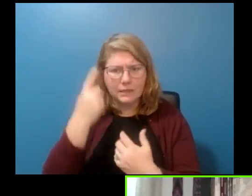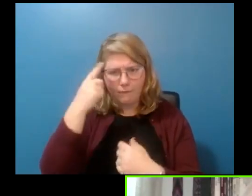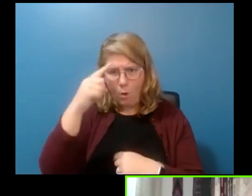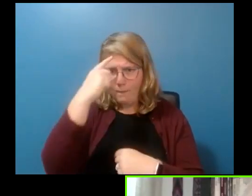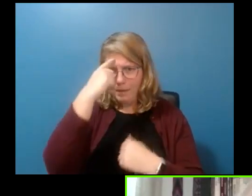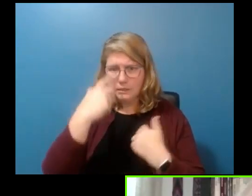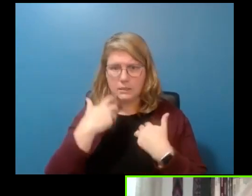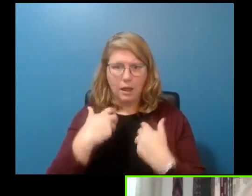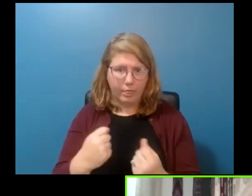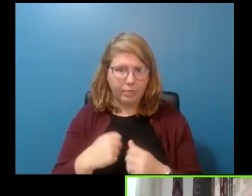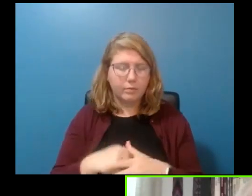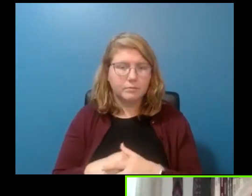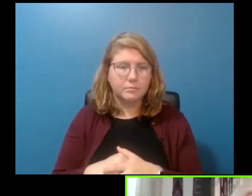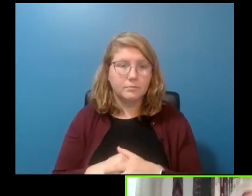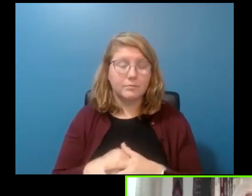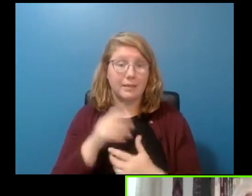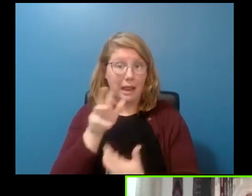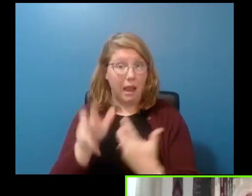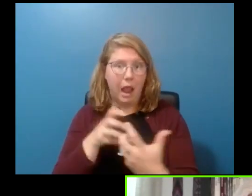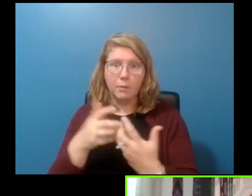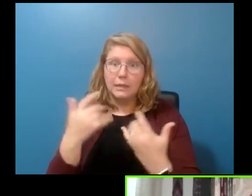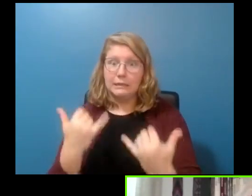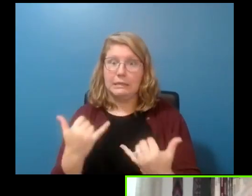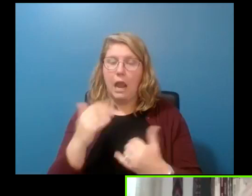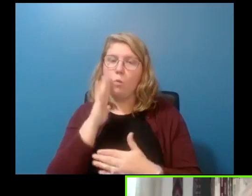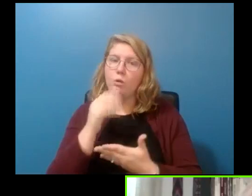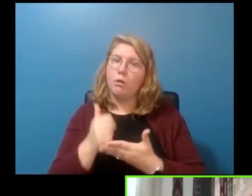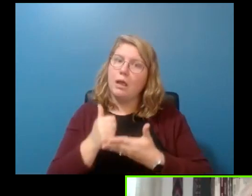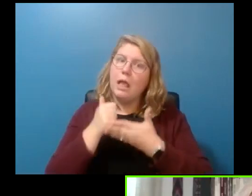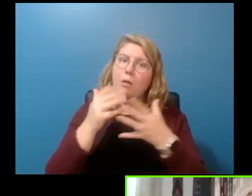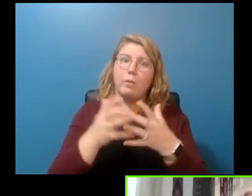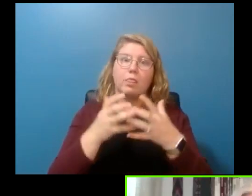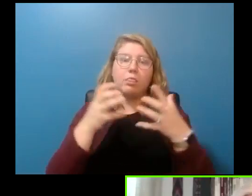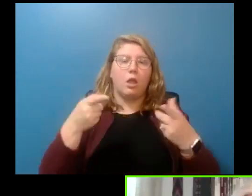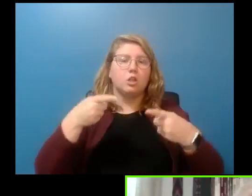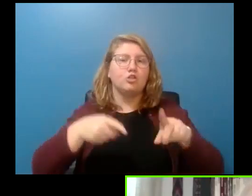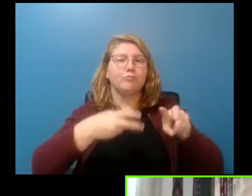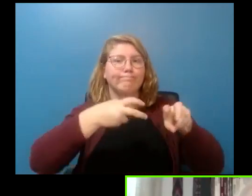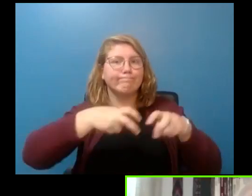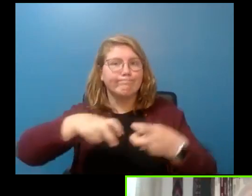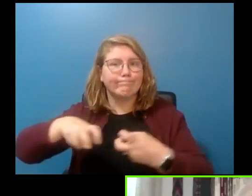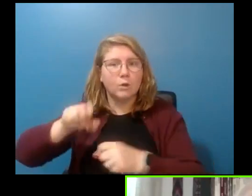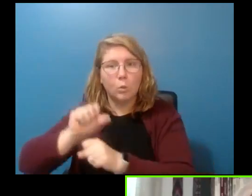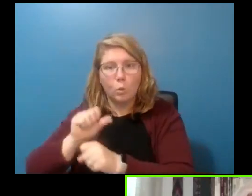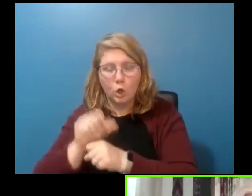a year, more than a year of after traumatic experience and they don't all have tools in